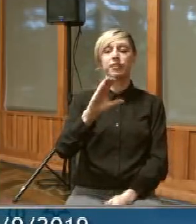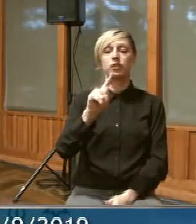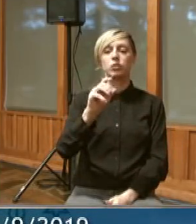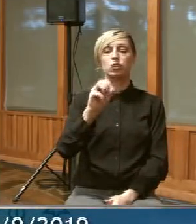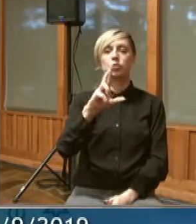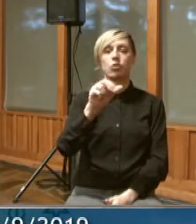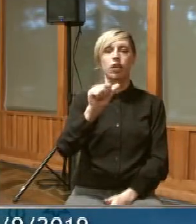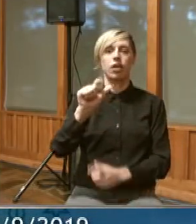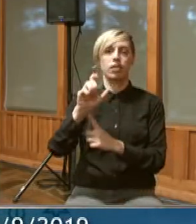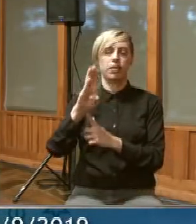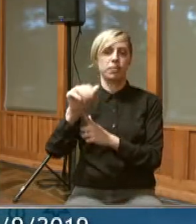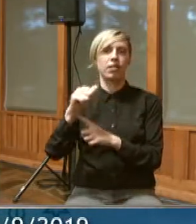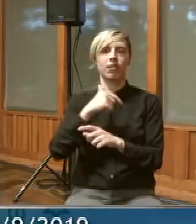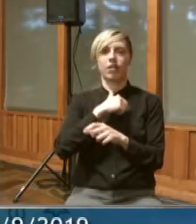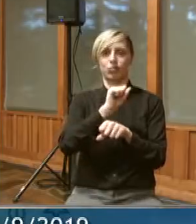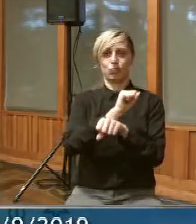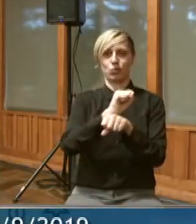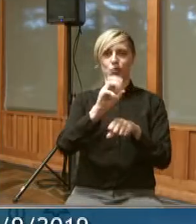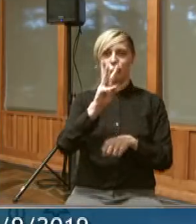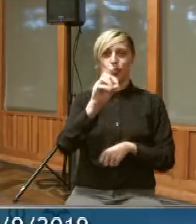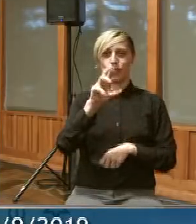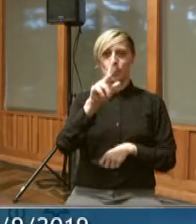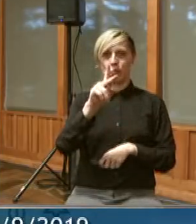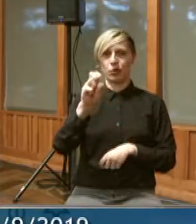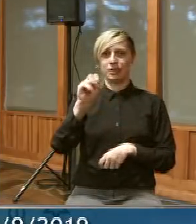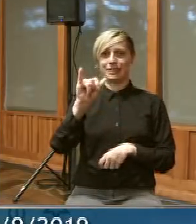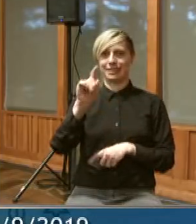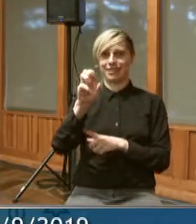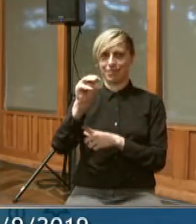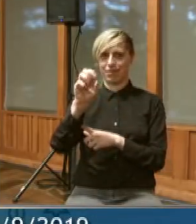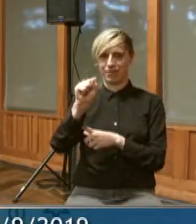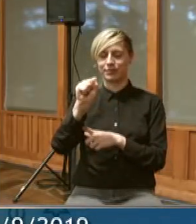HOPEFULLY I GOT A LITTLE EXTRA TIME SO THAT YOU CAN SPEAK.